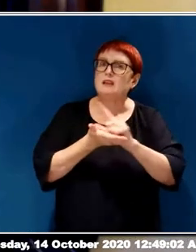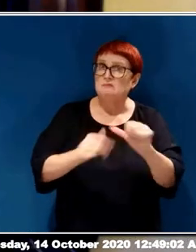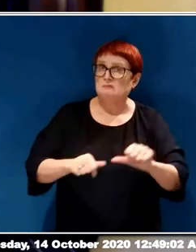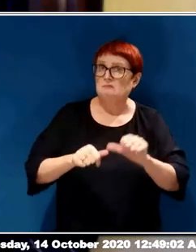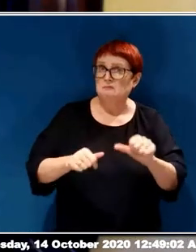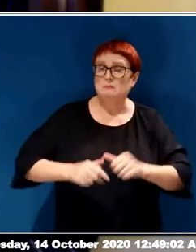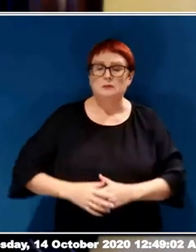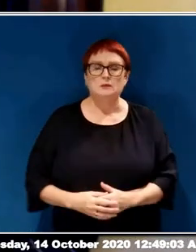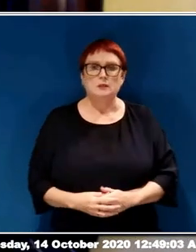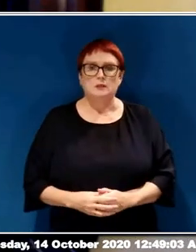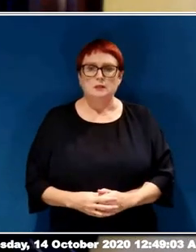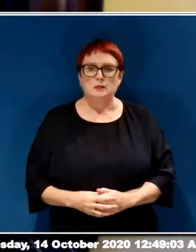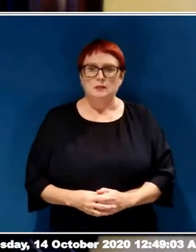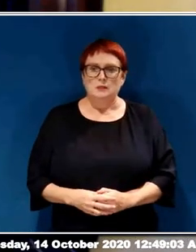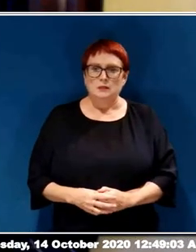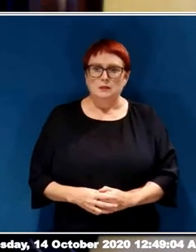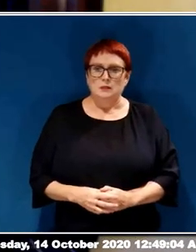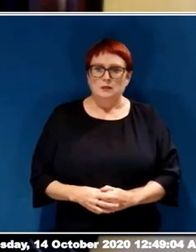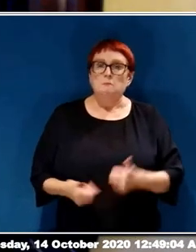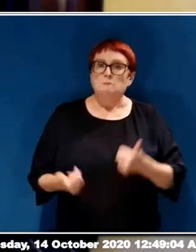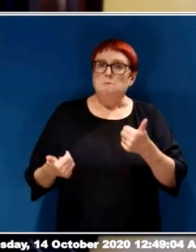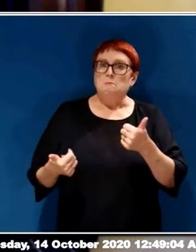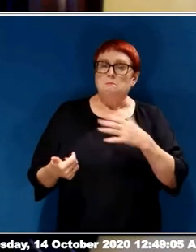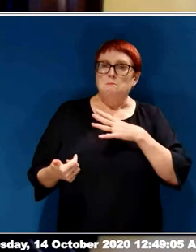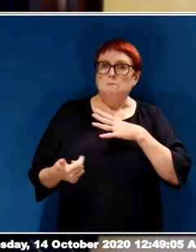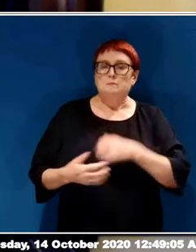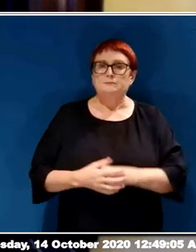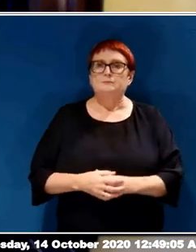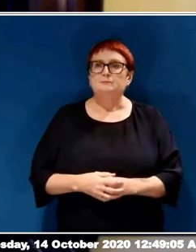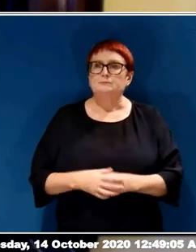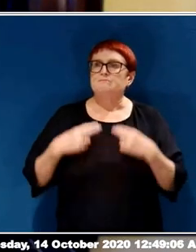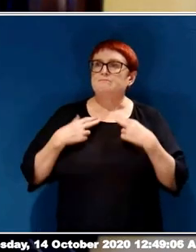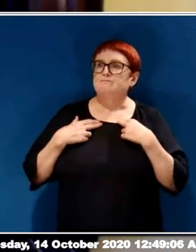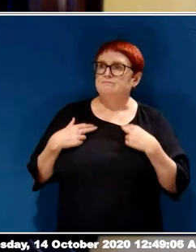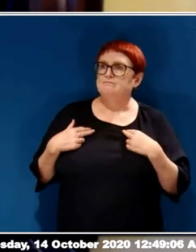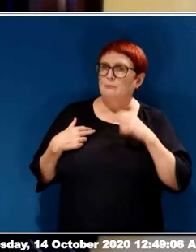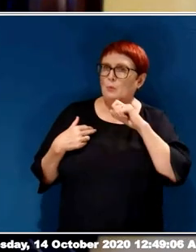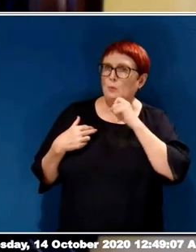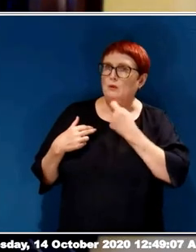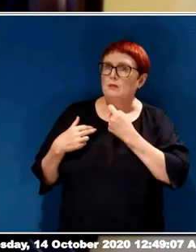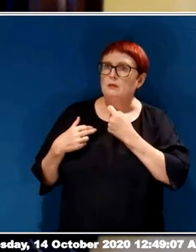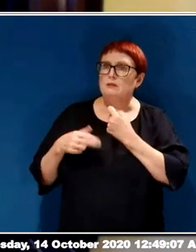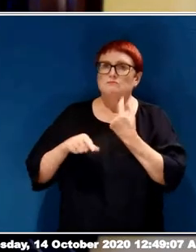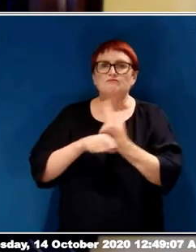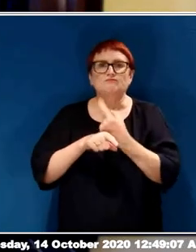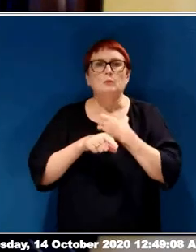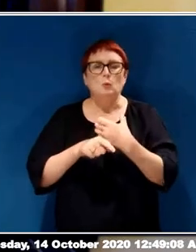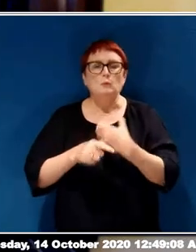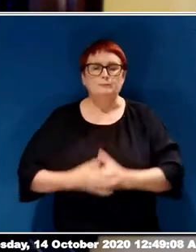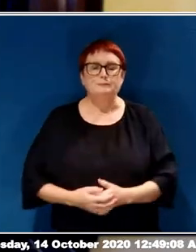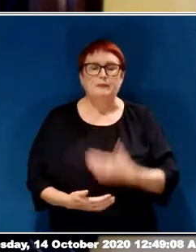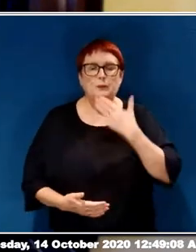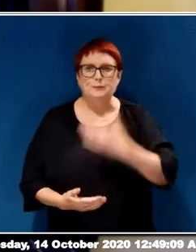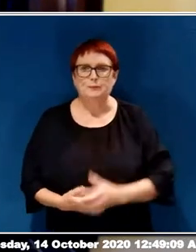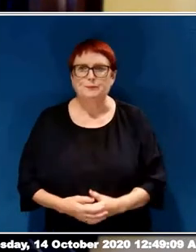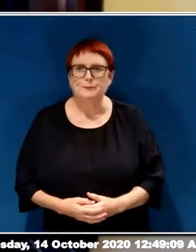Dr Mellifont will take that further if she wishes. Thank you. I certainly will.